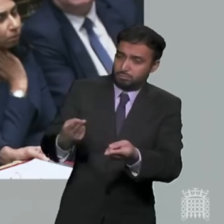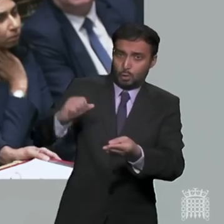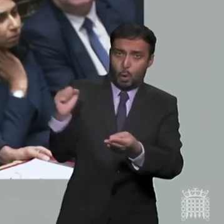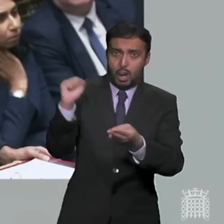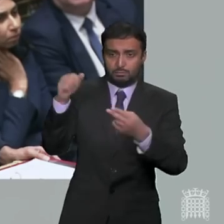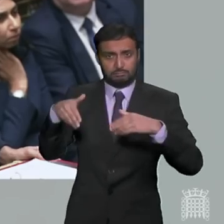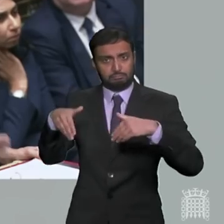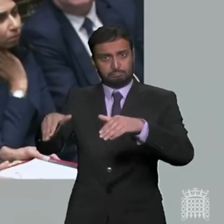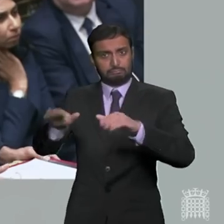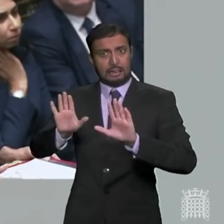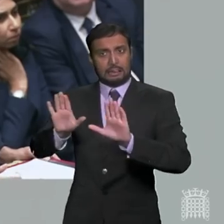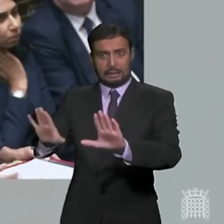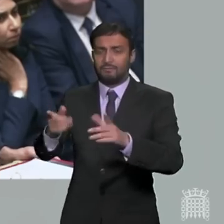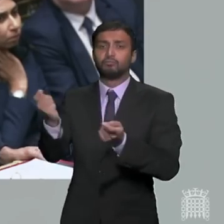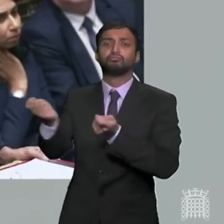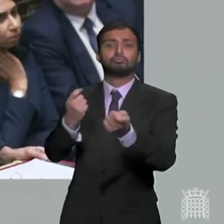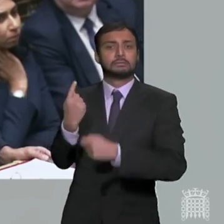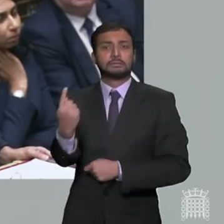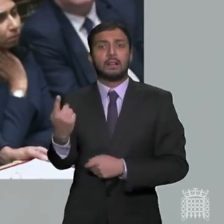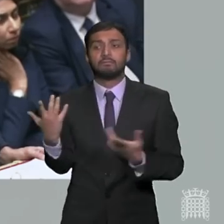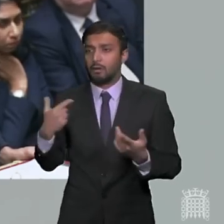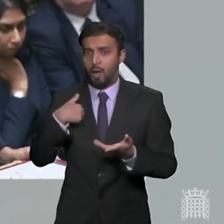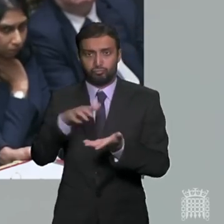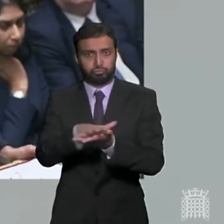in over a decade to attend the British-Irish Council and sit down with the First Minister